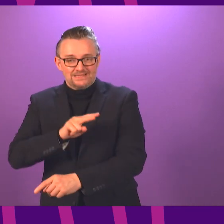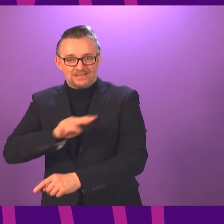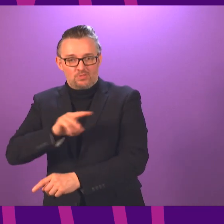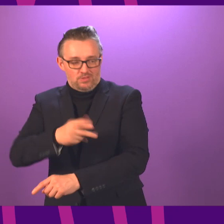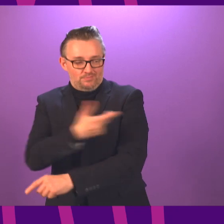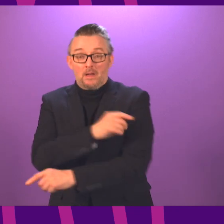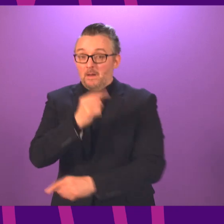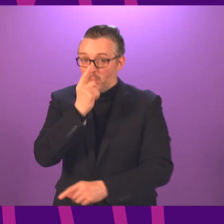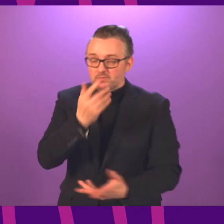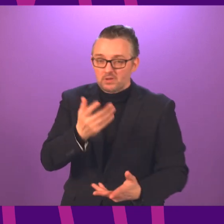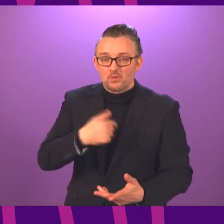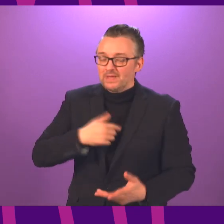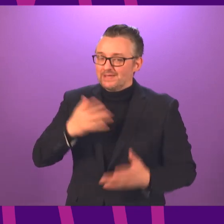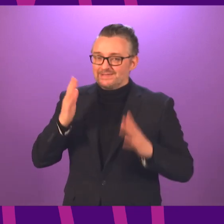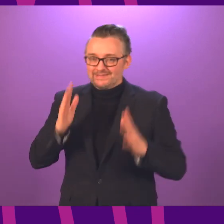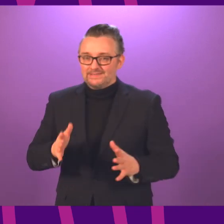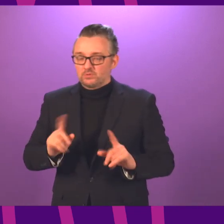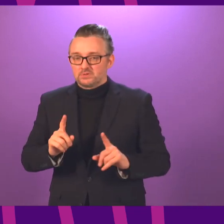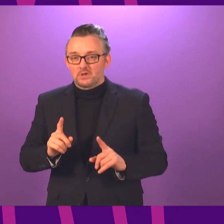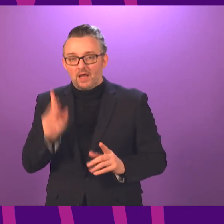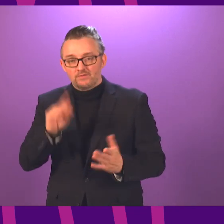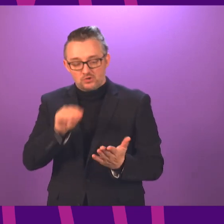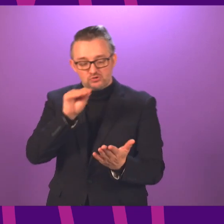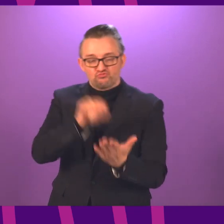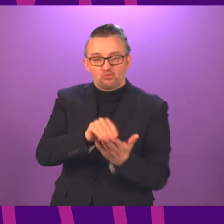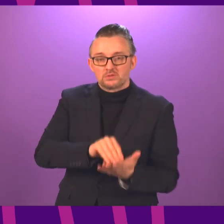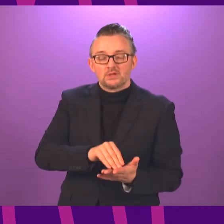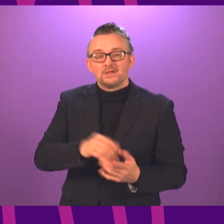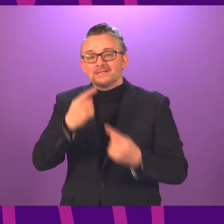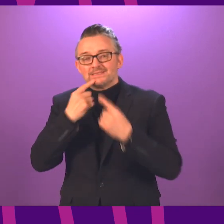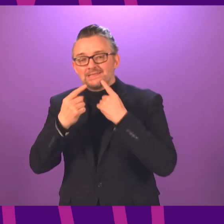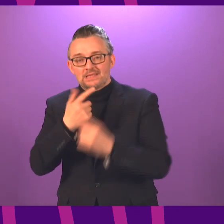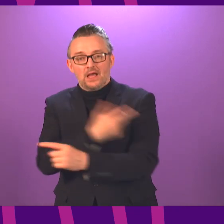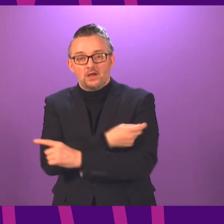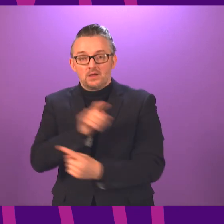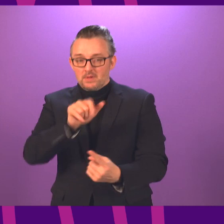to have top-up vaccines, depending on the first vaccine that they received. For that